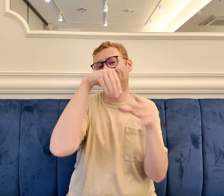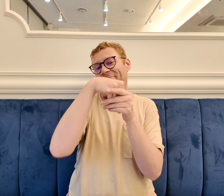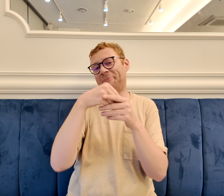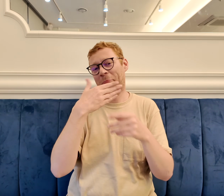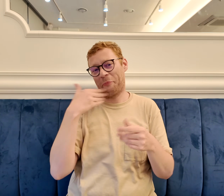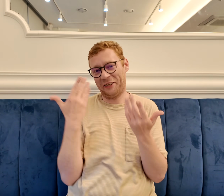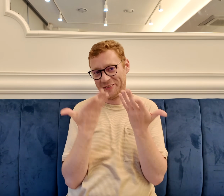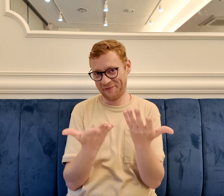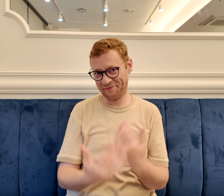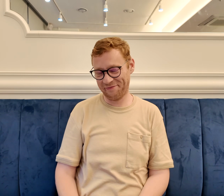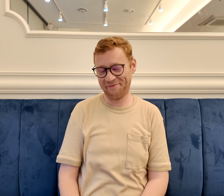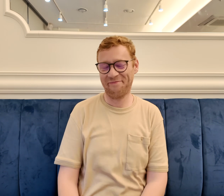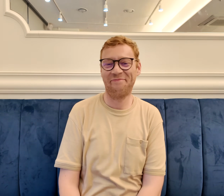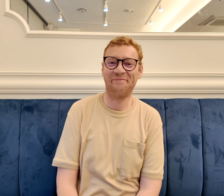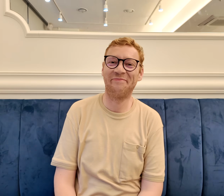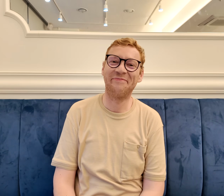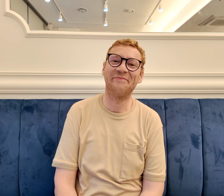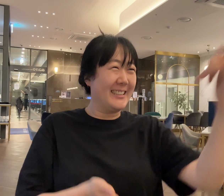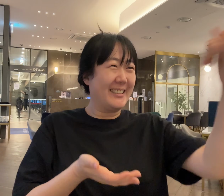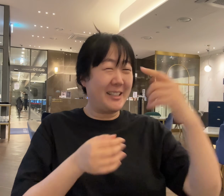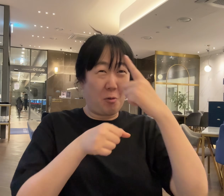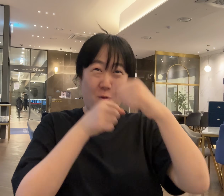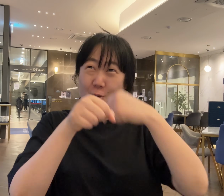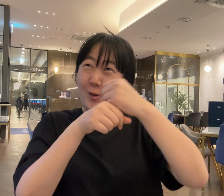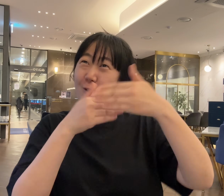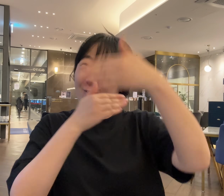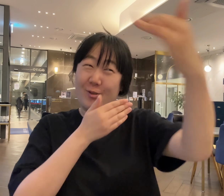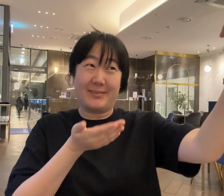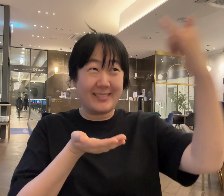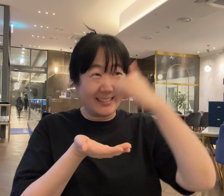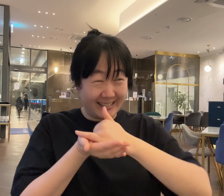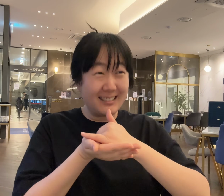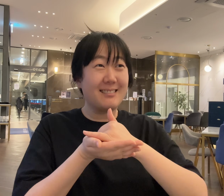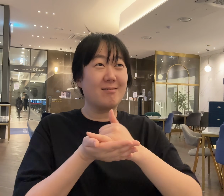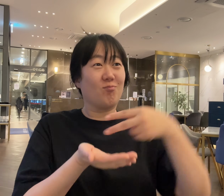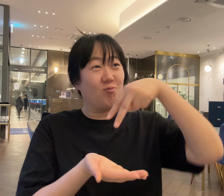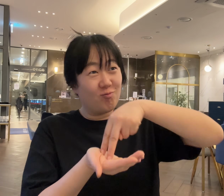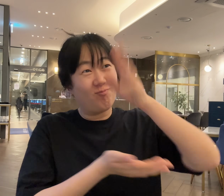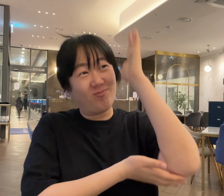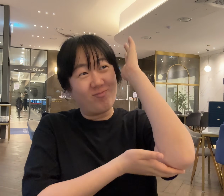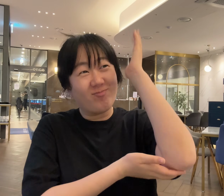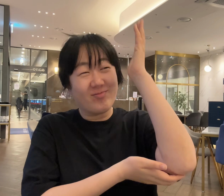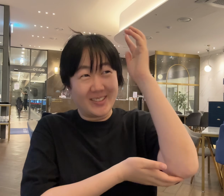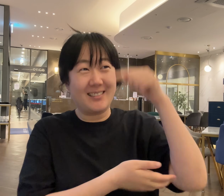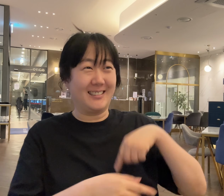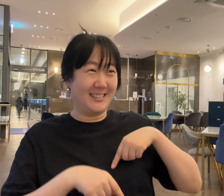Through sign language, we can communicate across borders. If you come to Korea again next year to give a lecture,